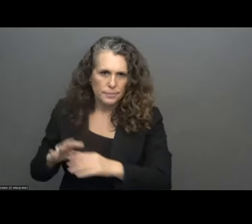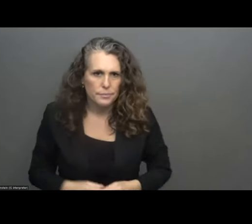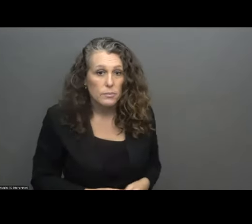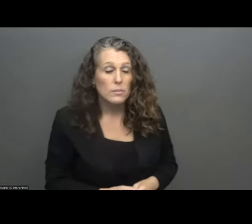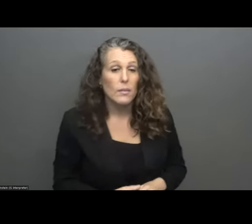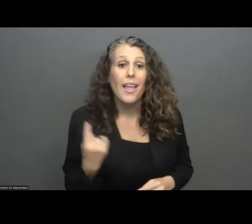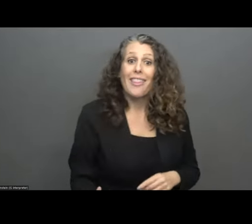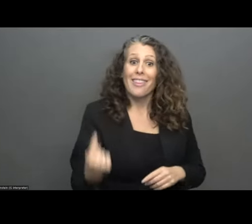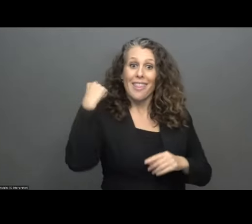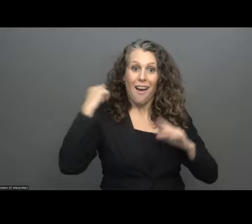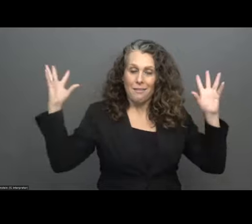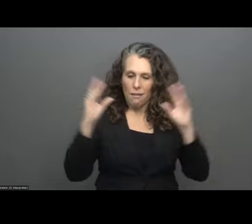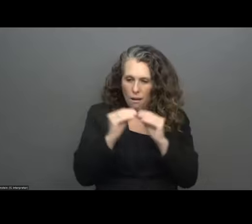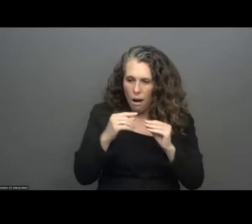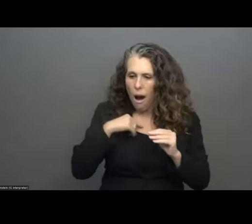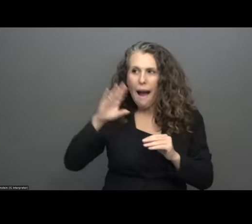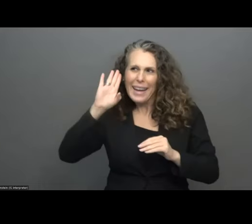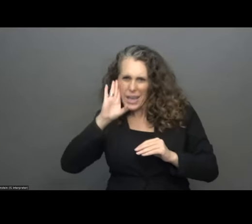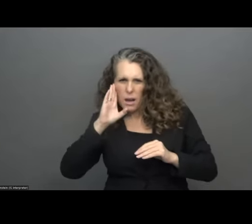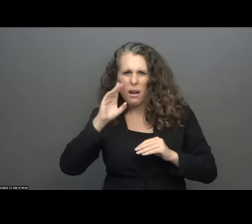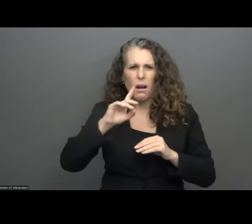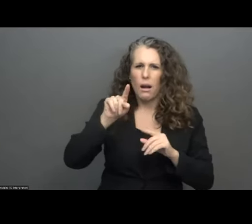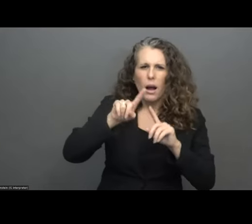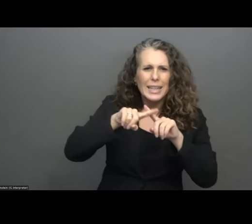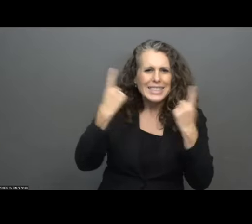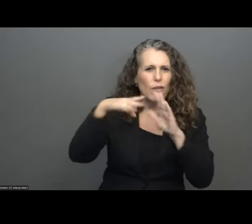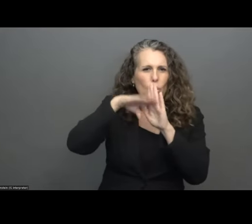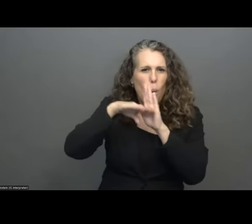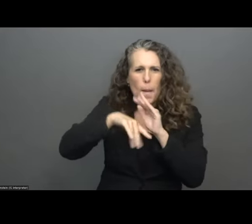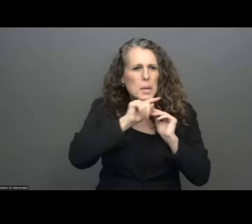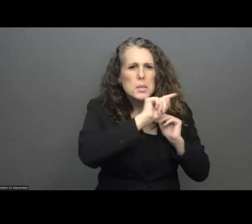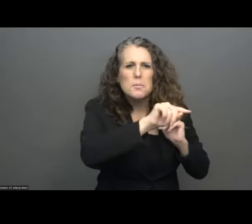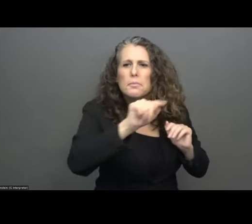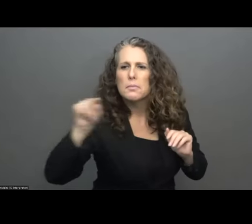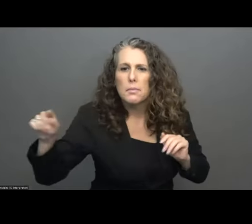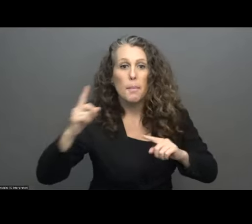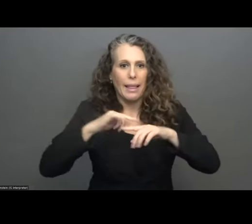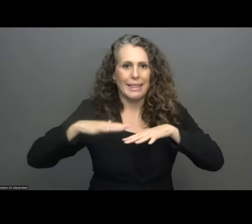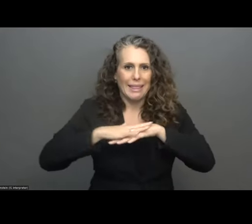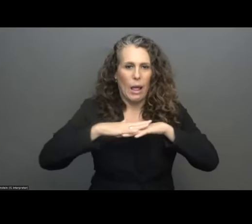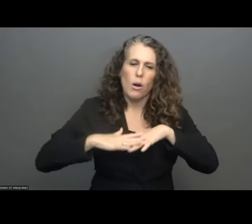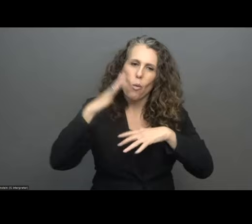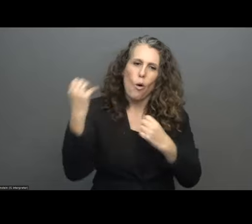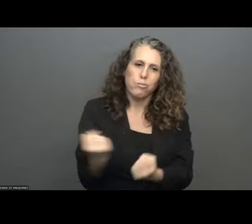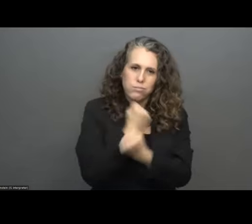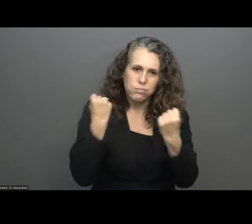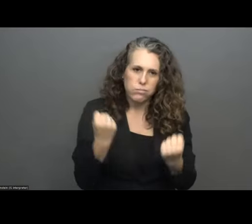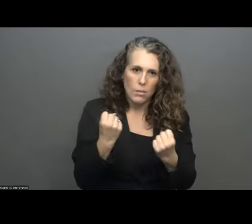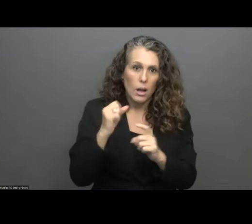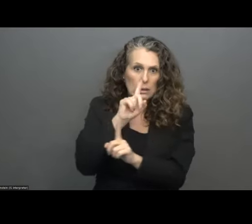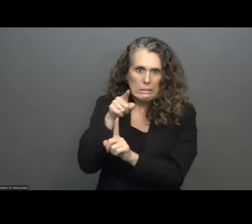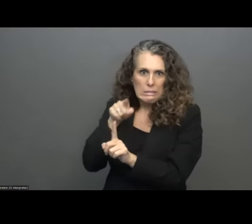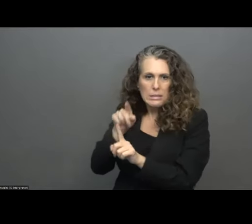respective groups, different model is National doctors are be the last one back to the lateral